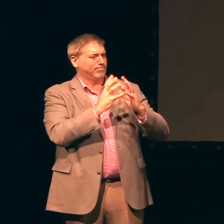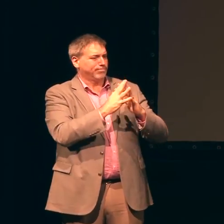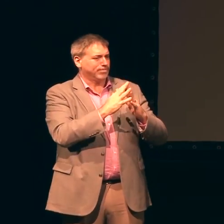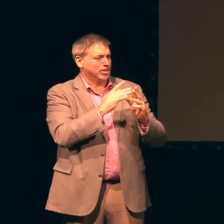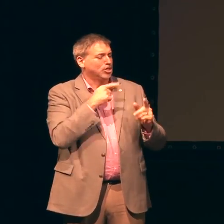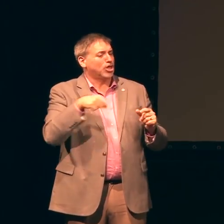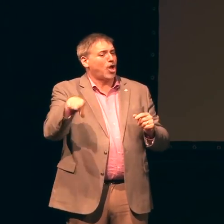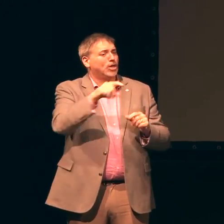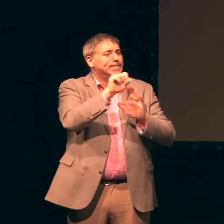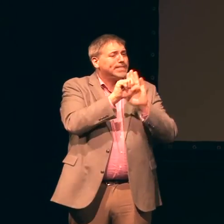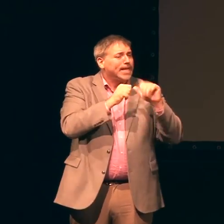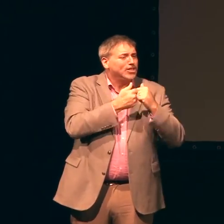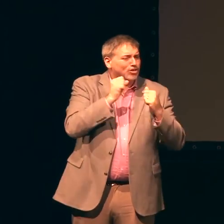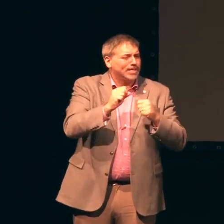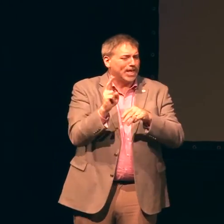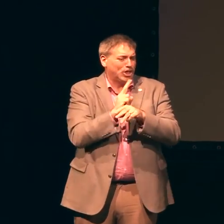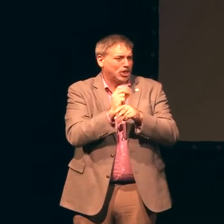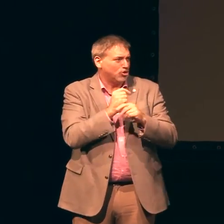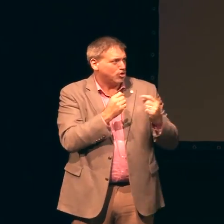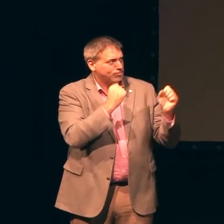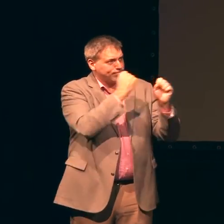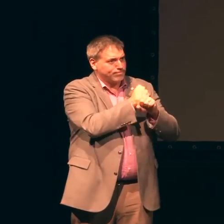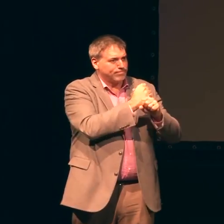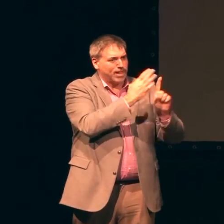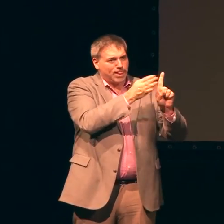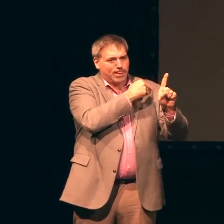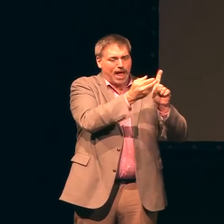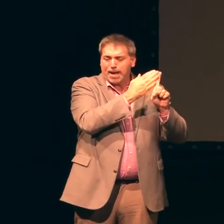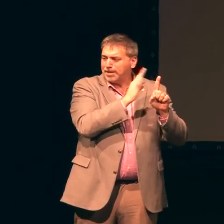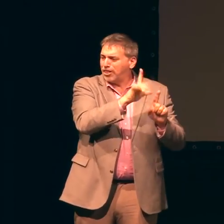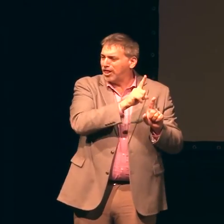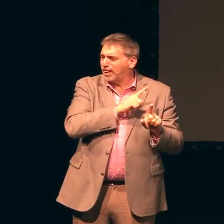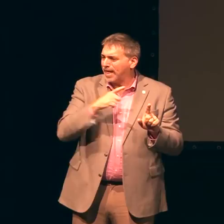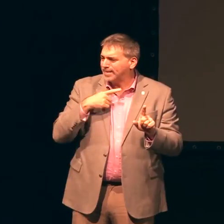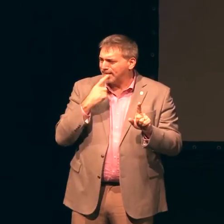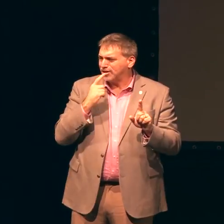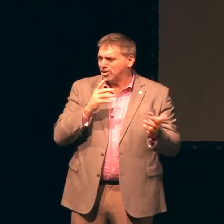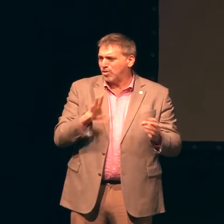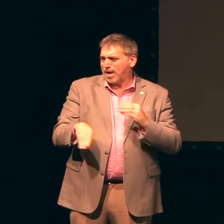to plan how to implement and also convince the